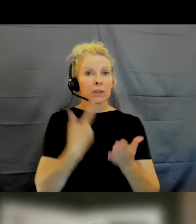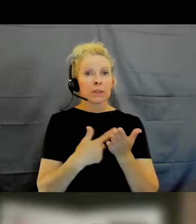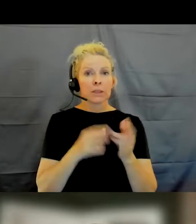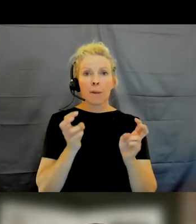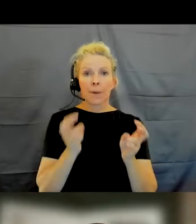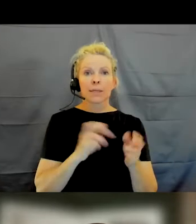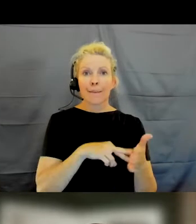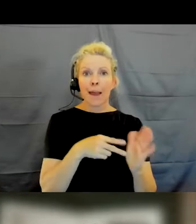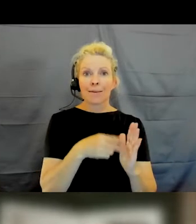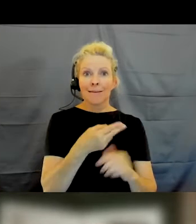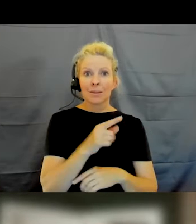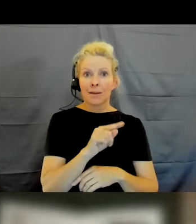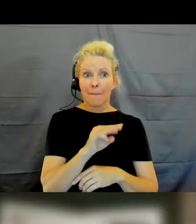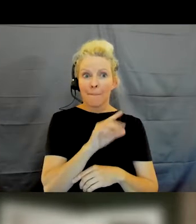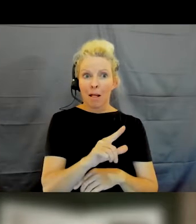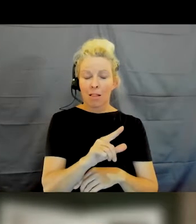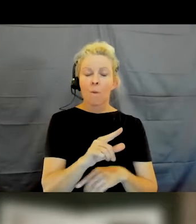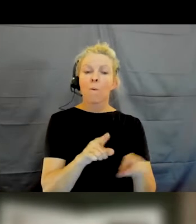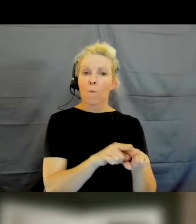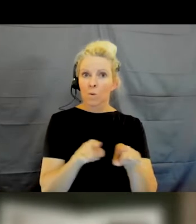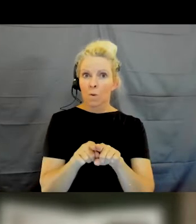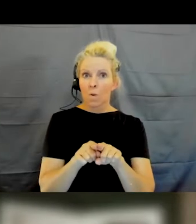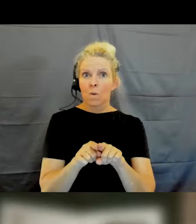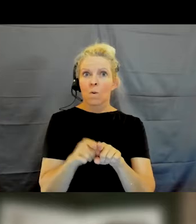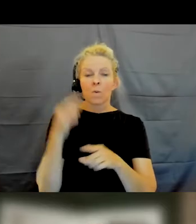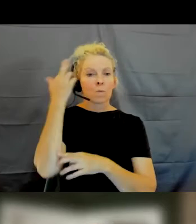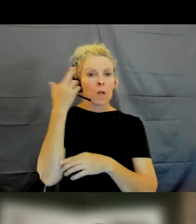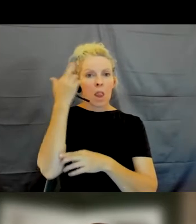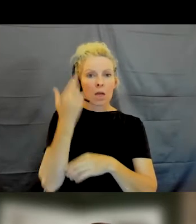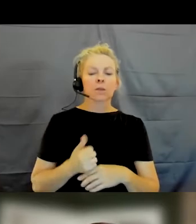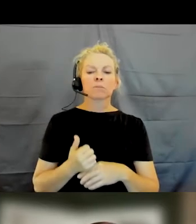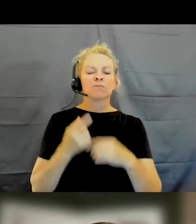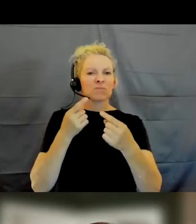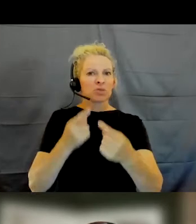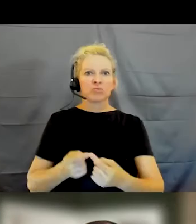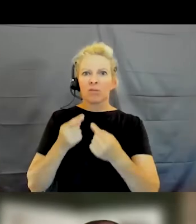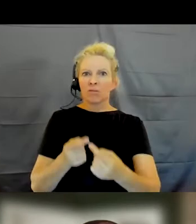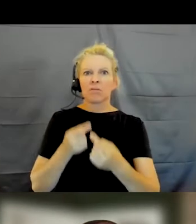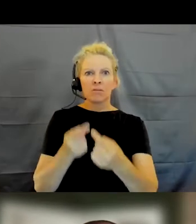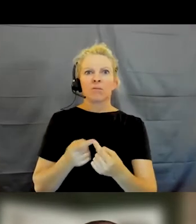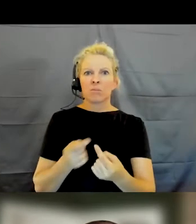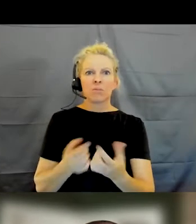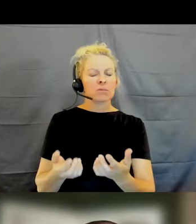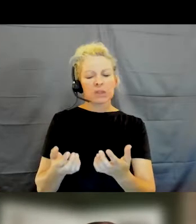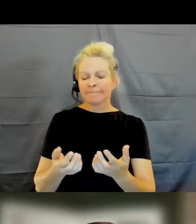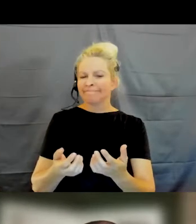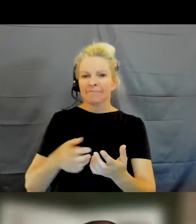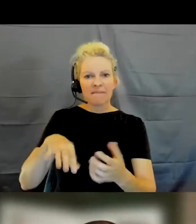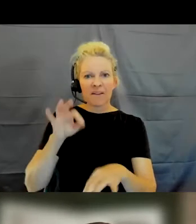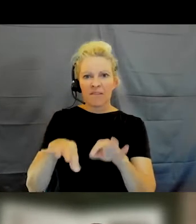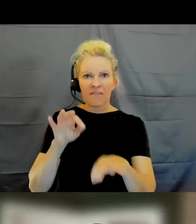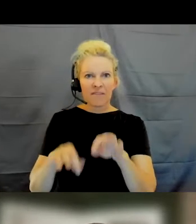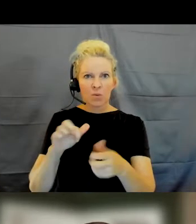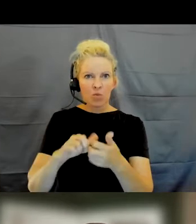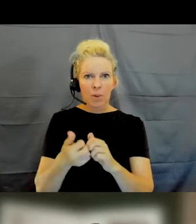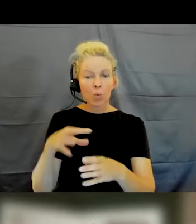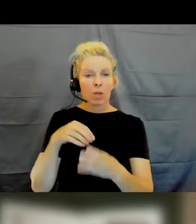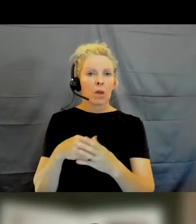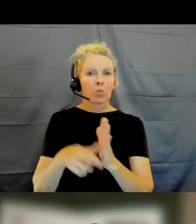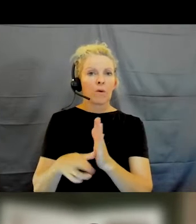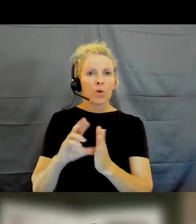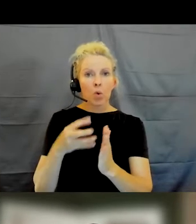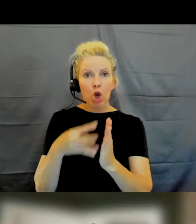one of the continuing troublesome places in reviewing code, especially, but sites in general,